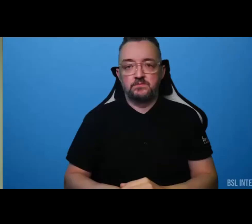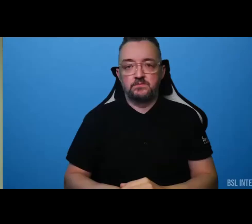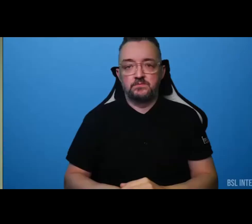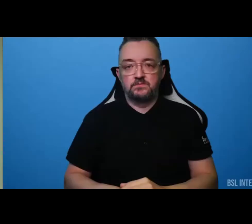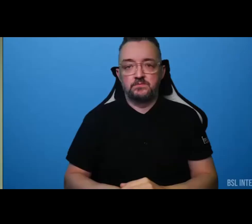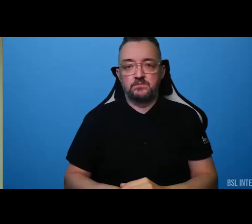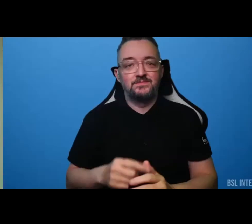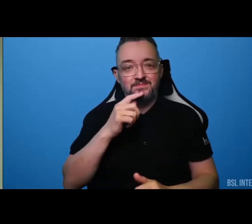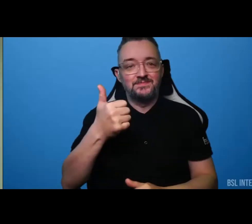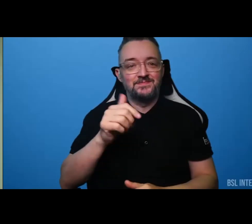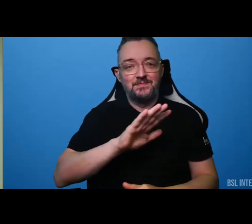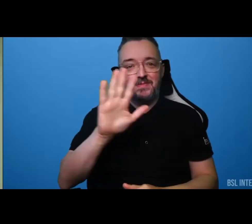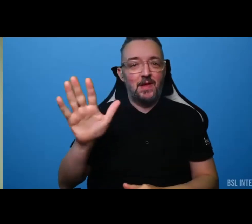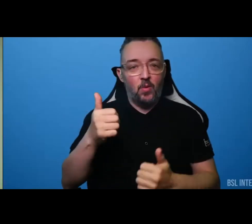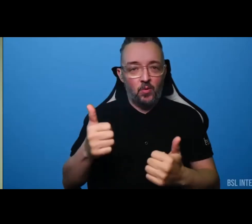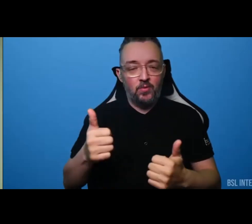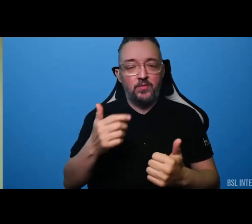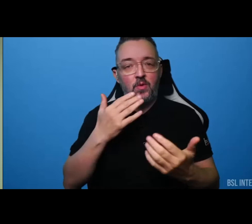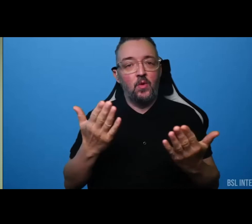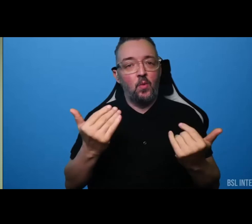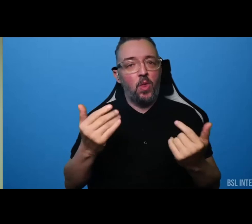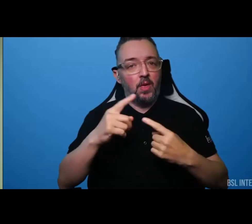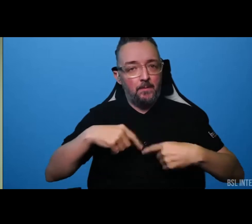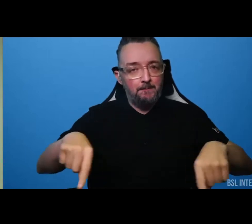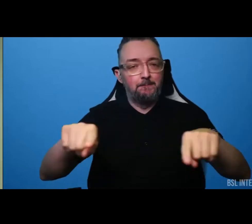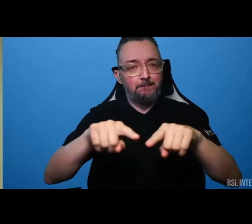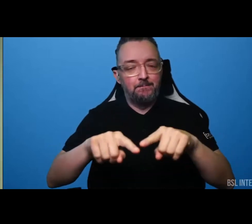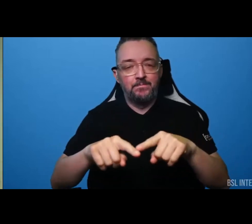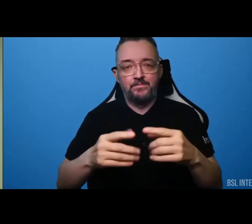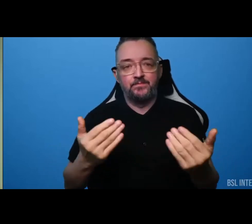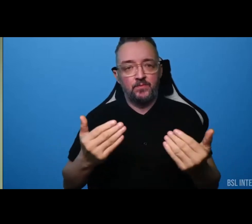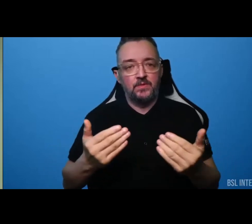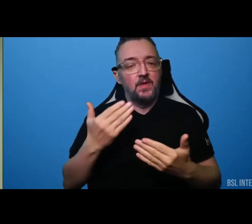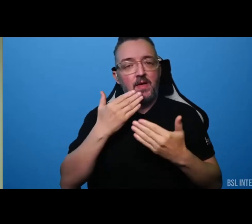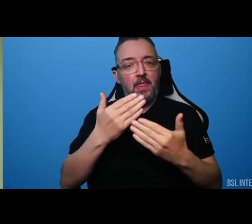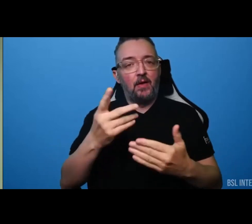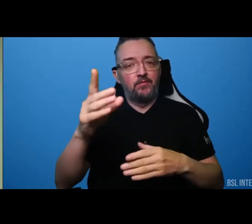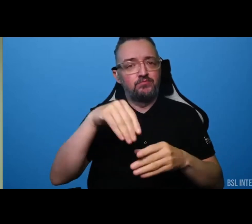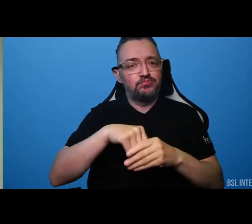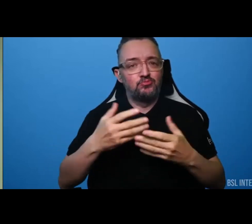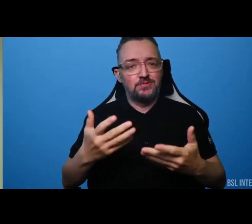Okay, hello and welcome everyone. Thank you so much for joining us today for this talk.